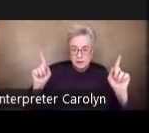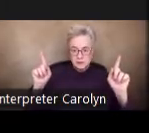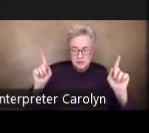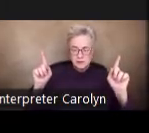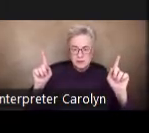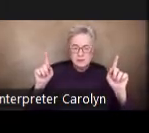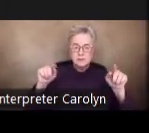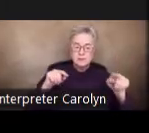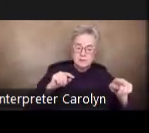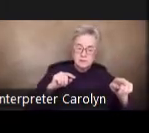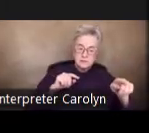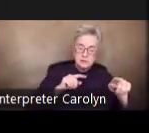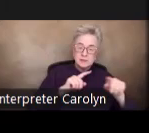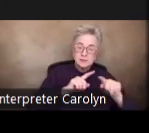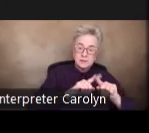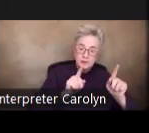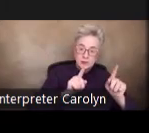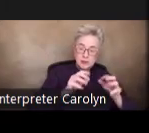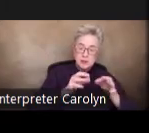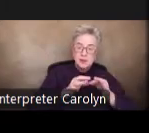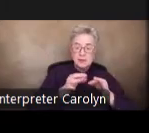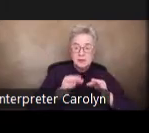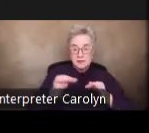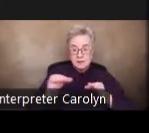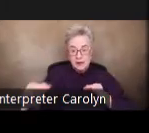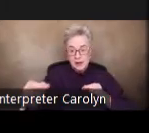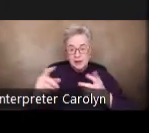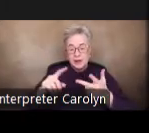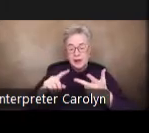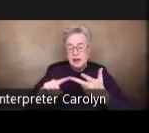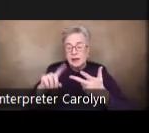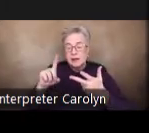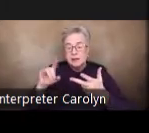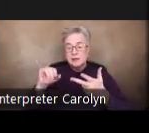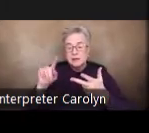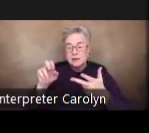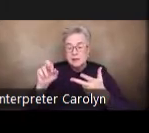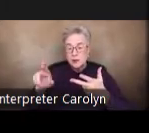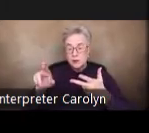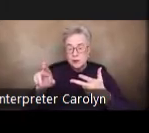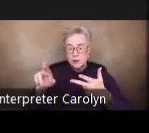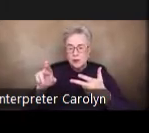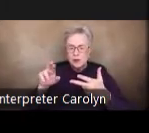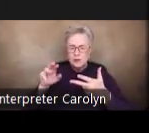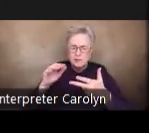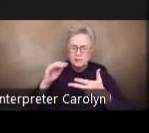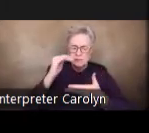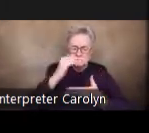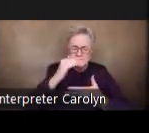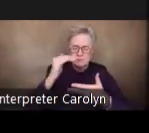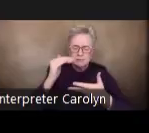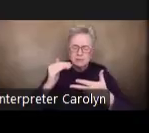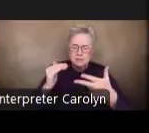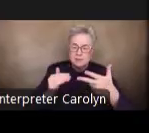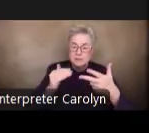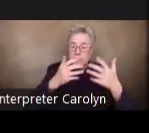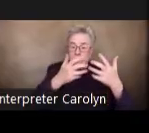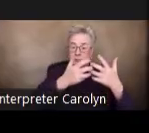difference delay disorder, the hierarchy still matters. The motor, social and perceptual